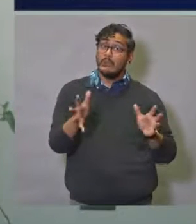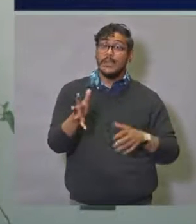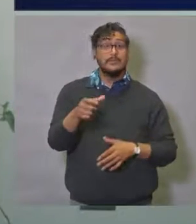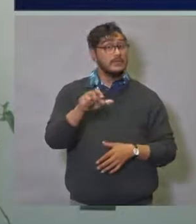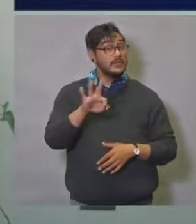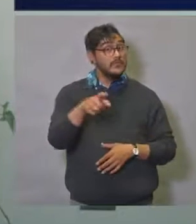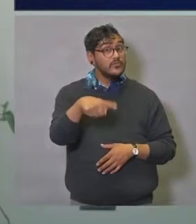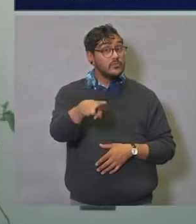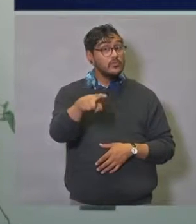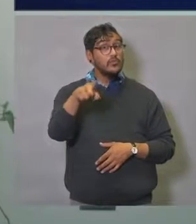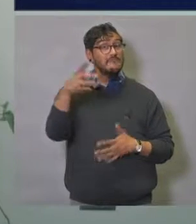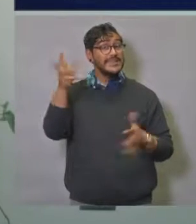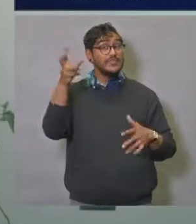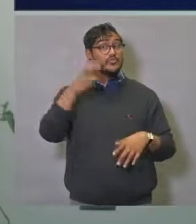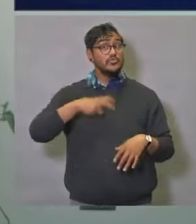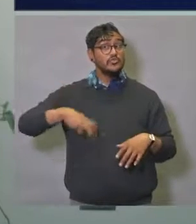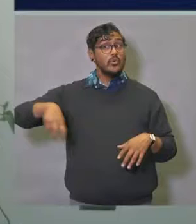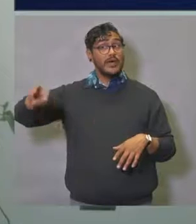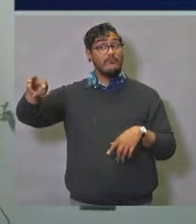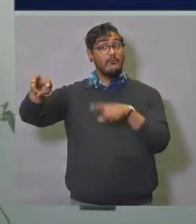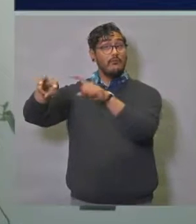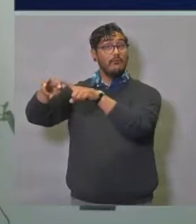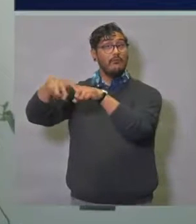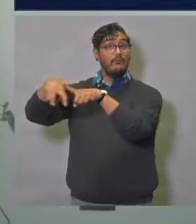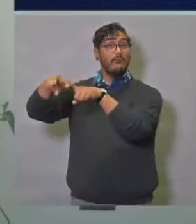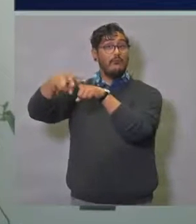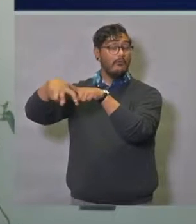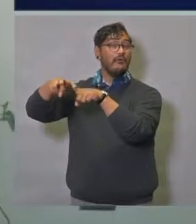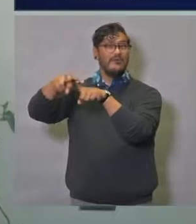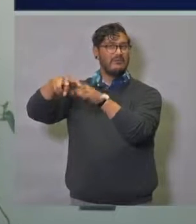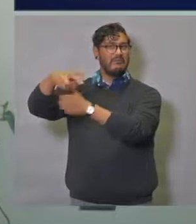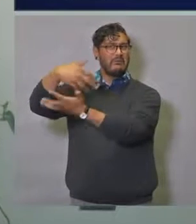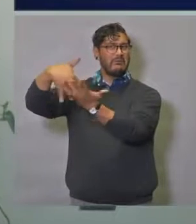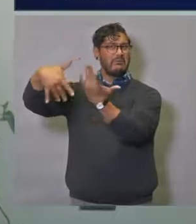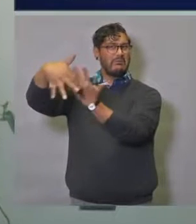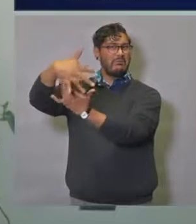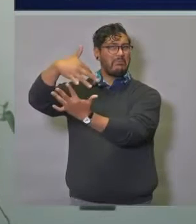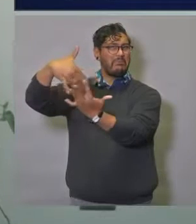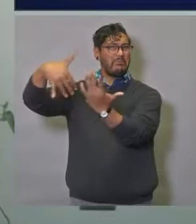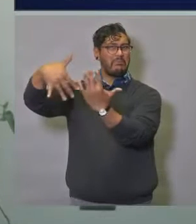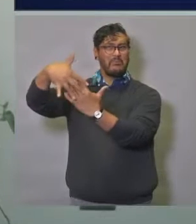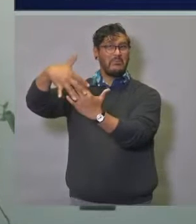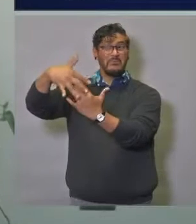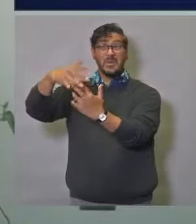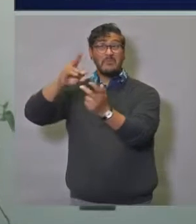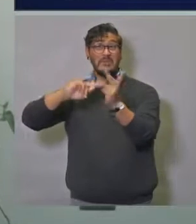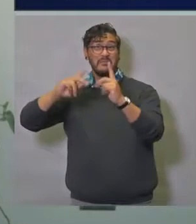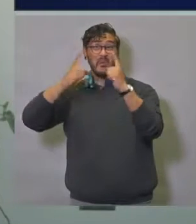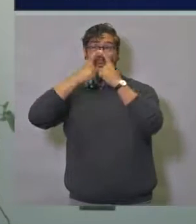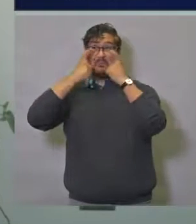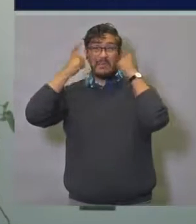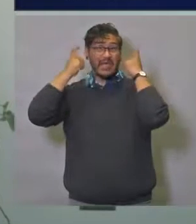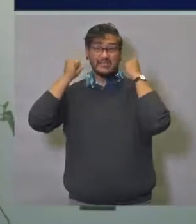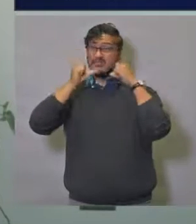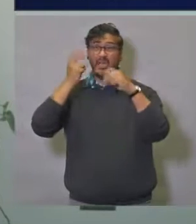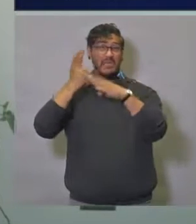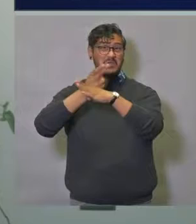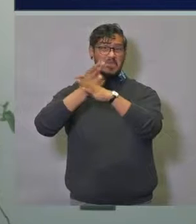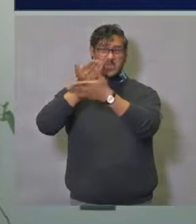WE ALSO STRONGLY RECOMMEND FOR